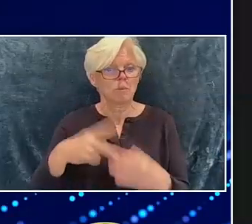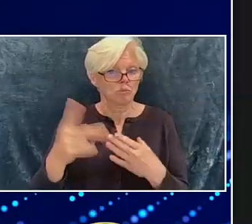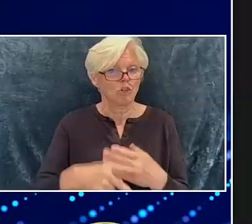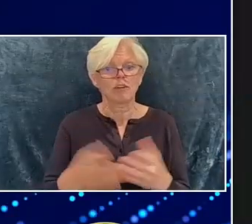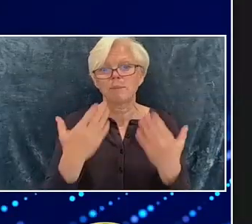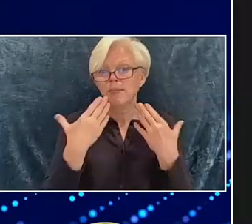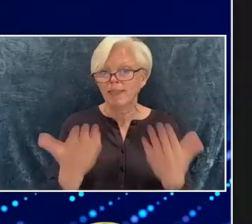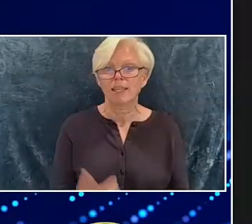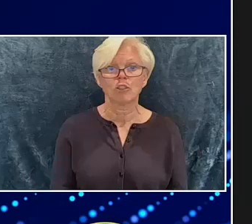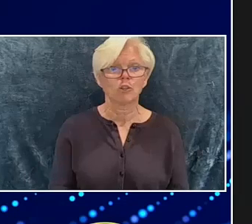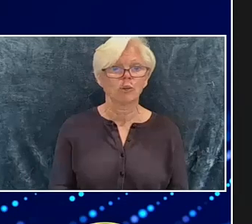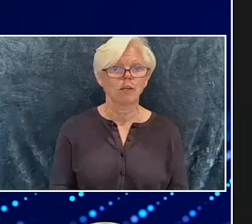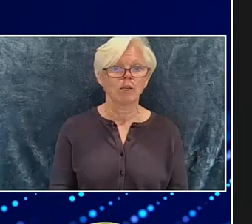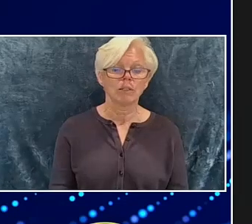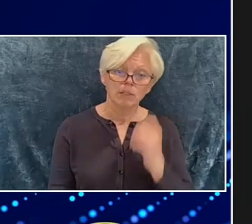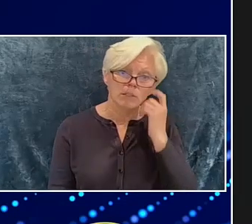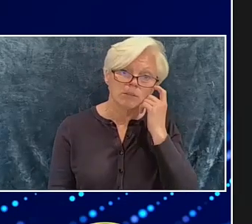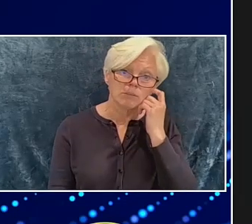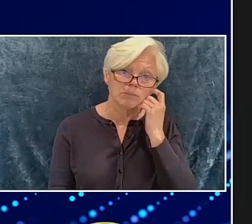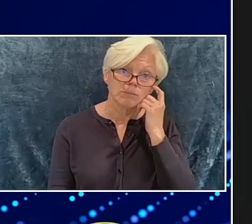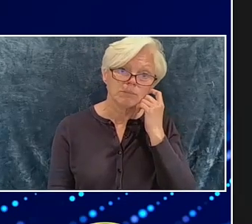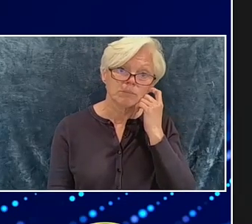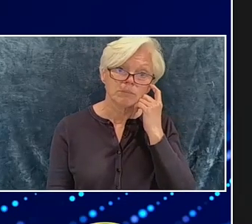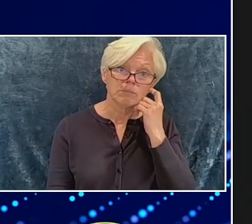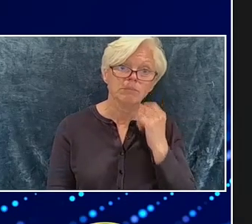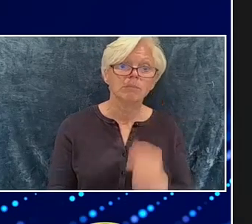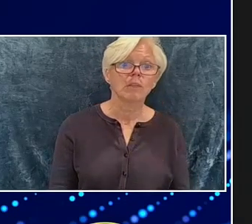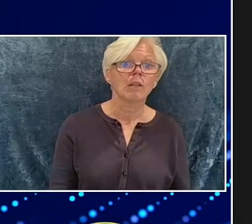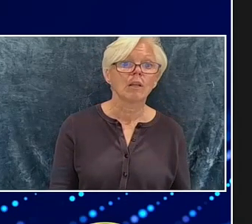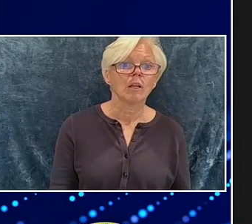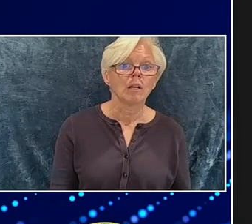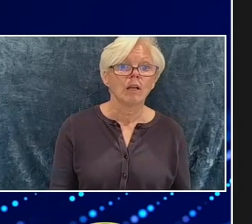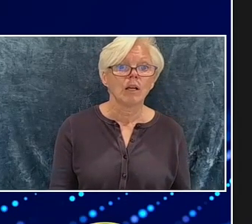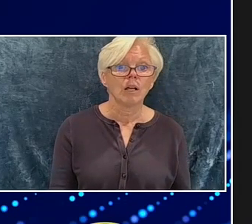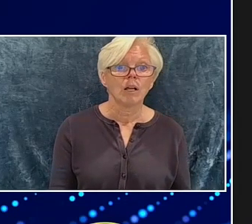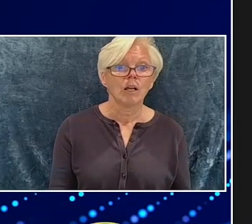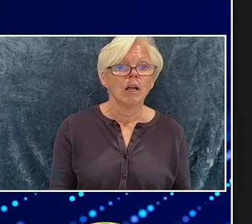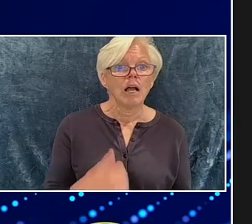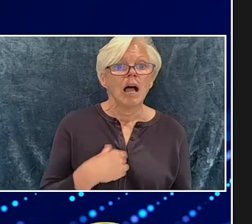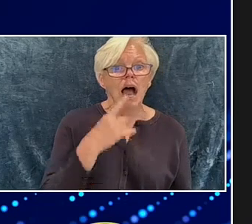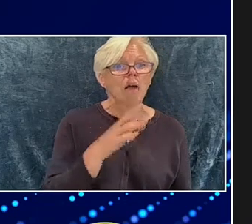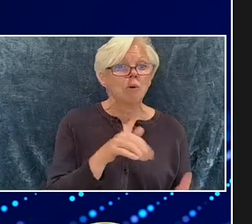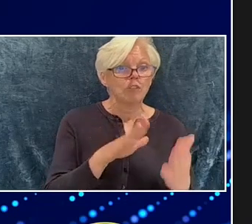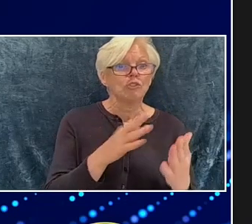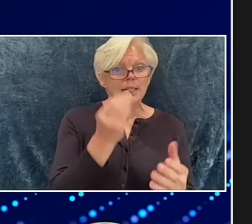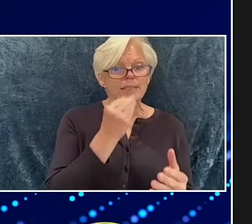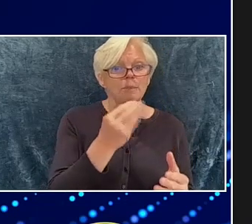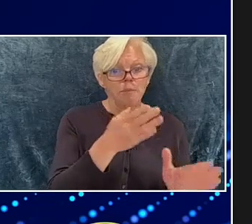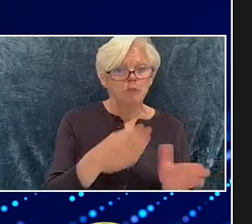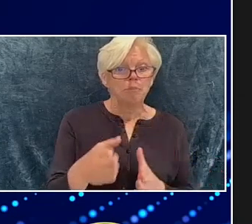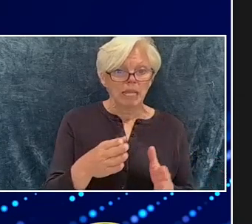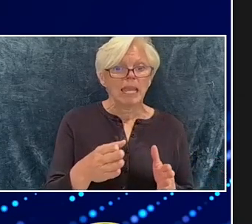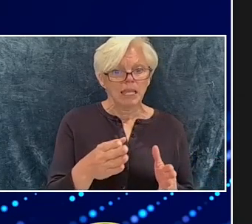Thank you, Alyssa. I want to address the meal plan. I'll address the meal plan issue, you know, in saying that our, you know, the